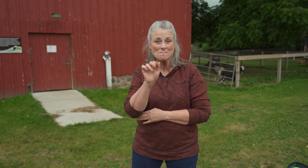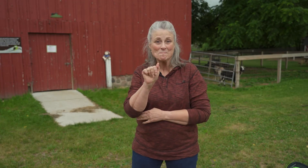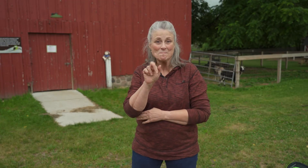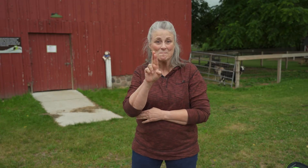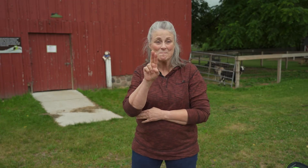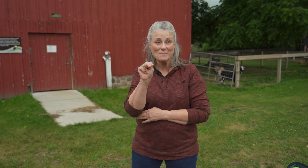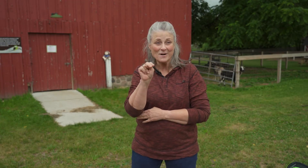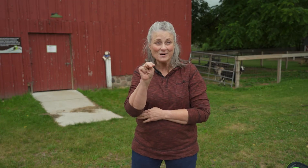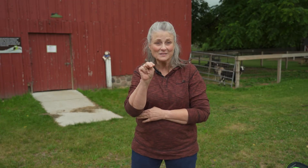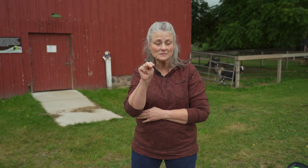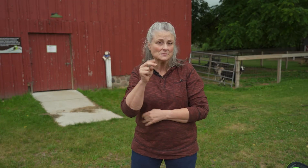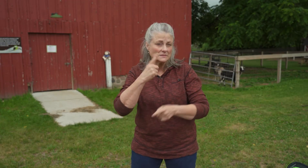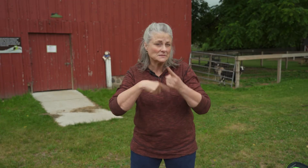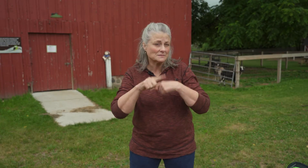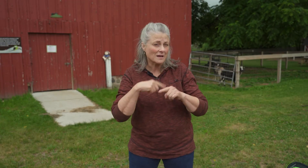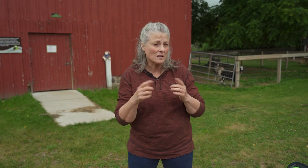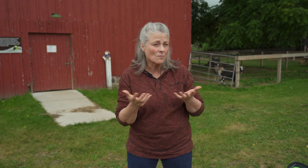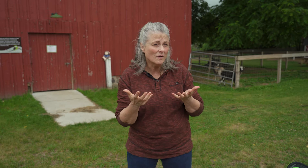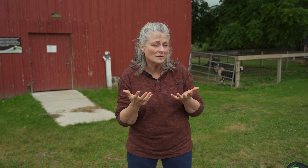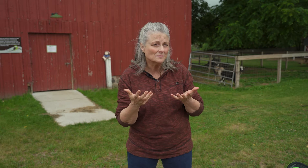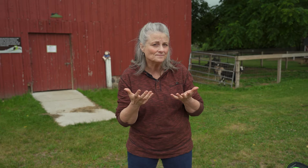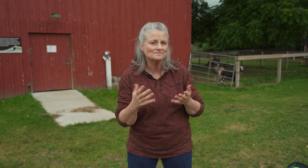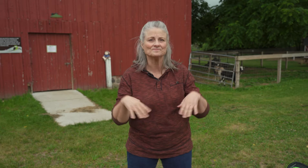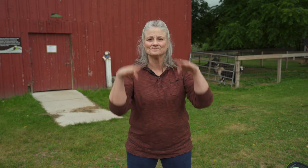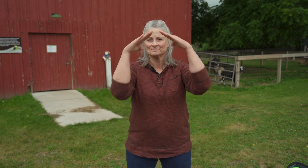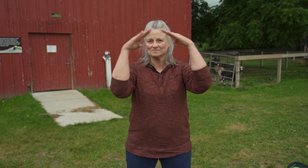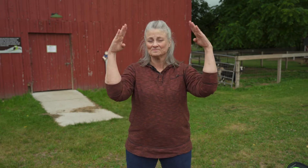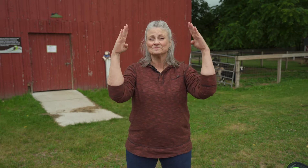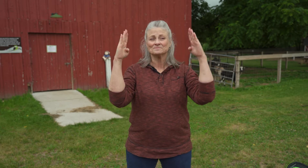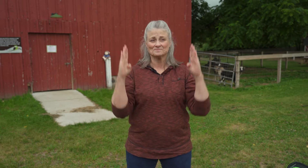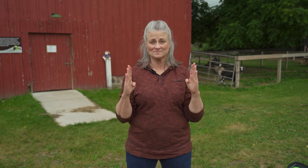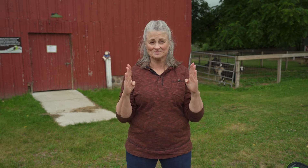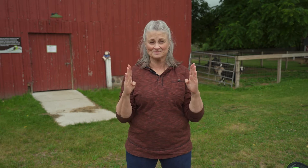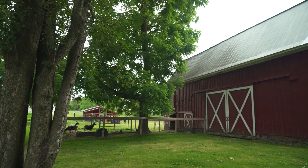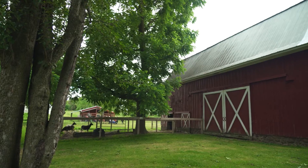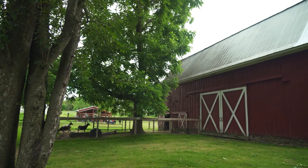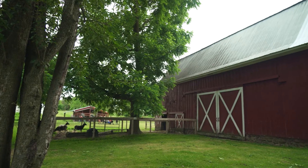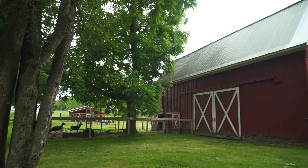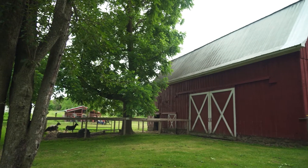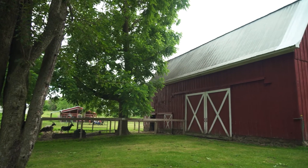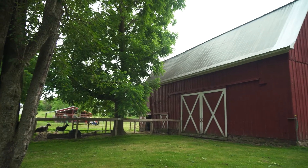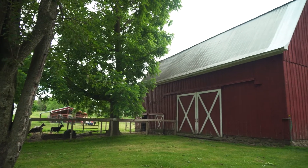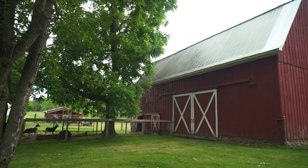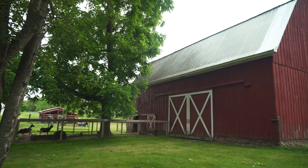Yep. They live in barns. The sign for barn is this. (sheep baaing)